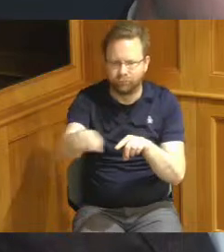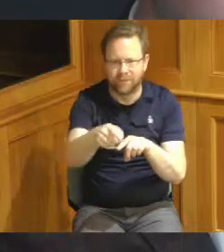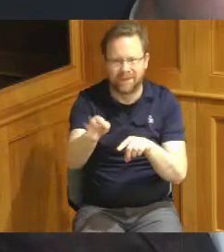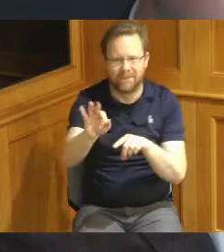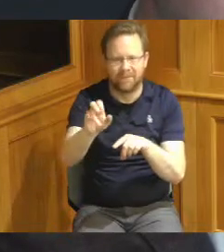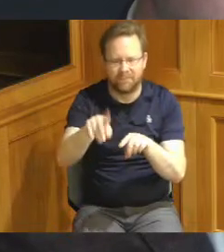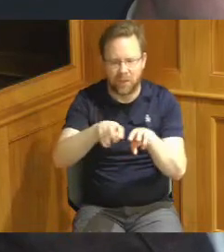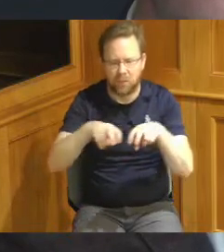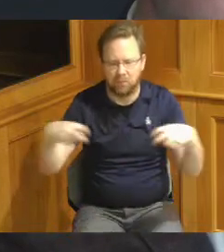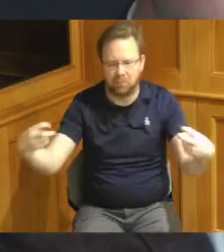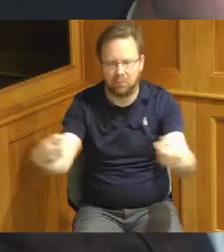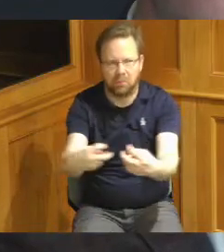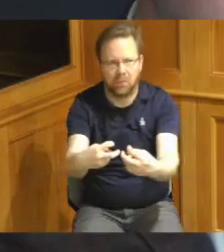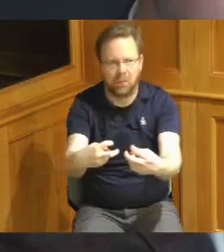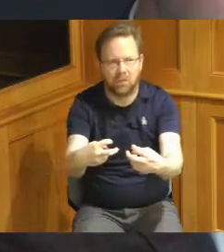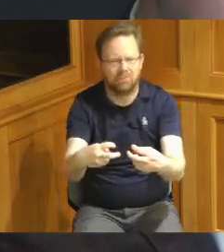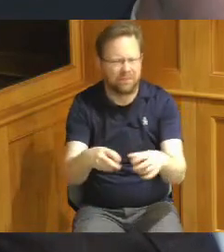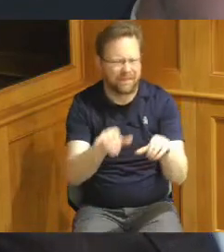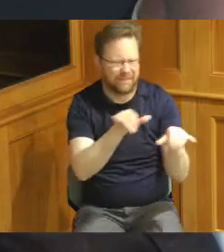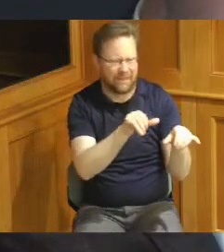(Commissioner Reece) yes (Administrator Aluotto) okay and in the meantime I'll walk through and